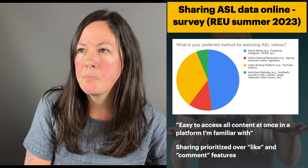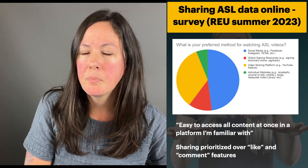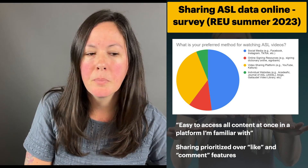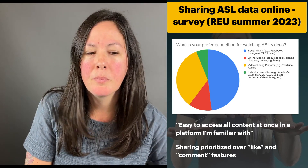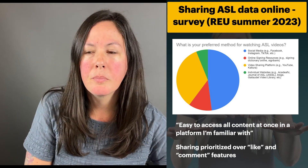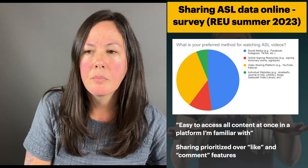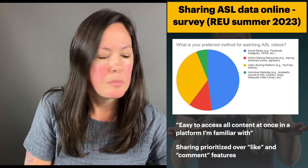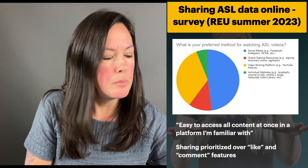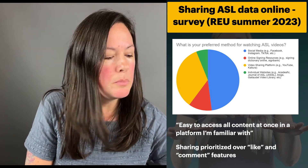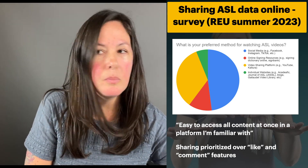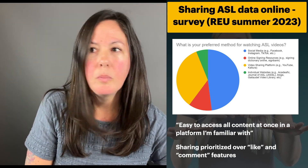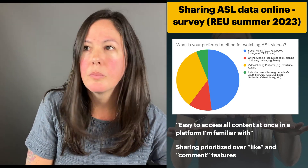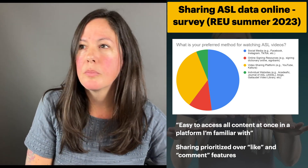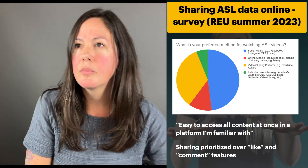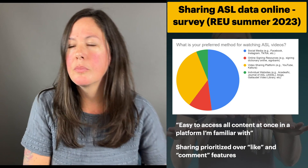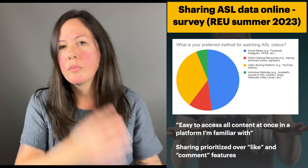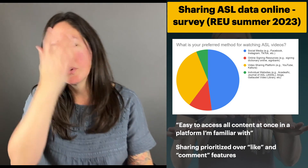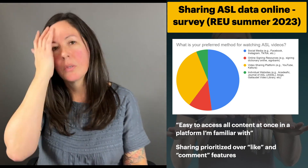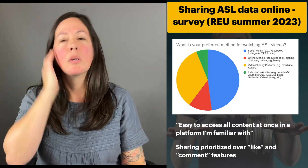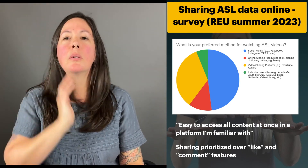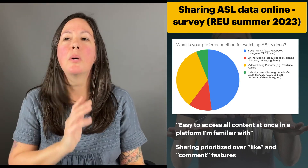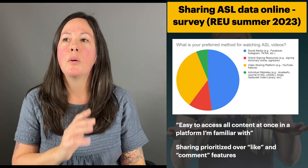this